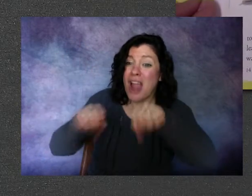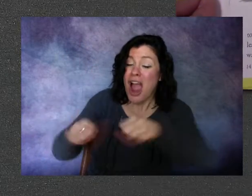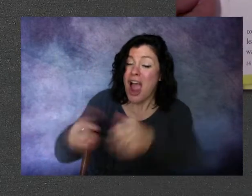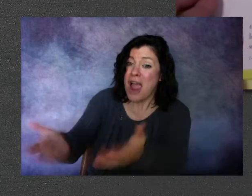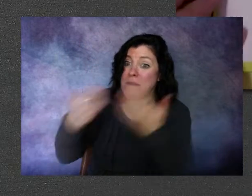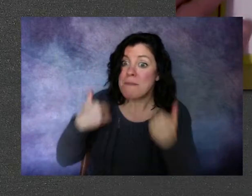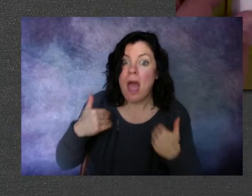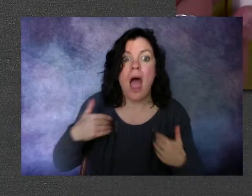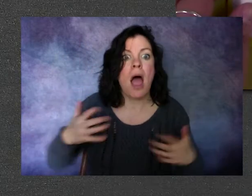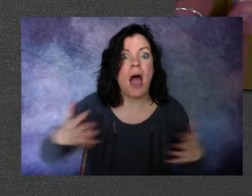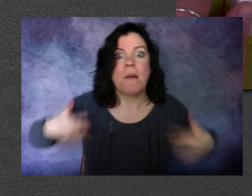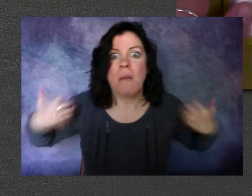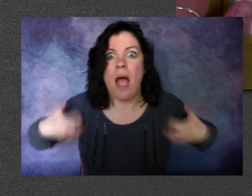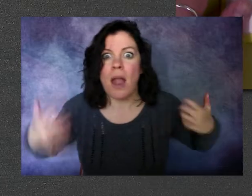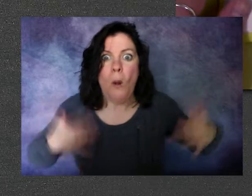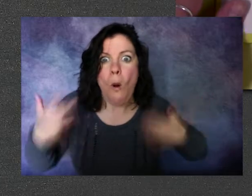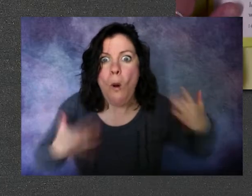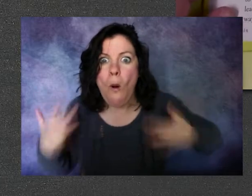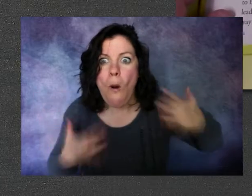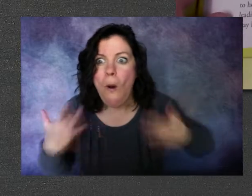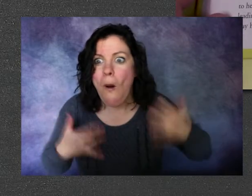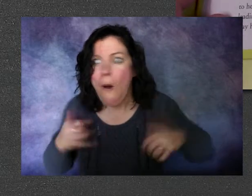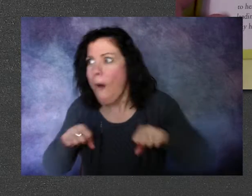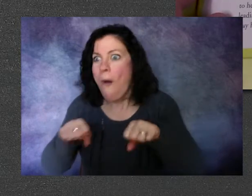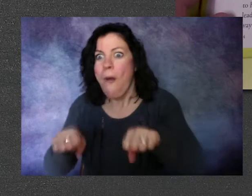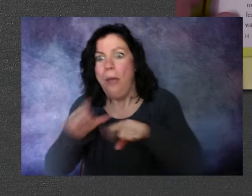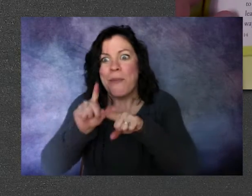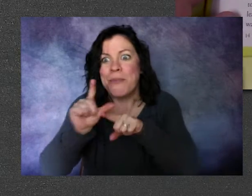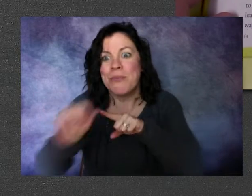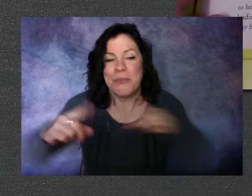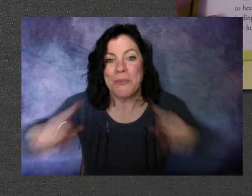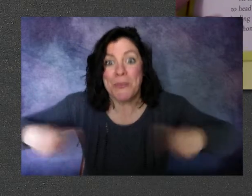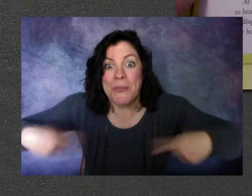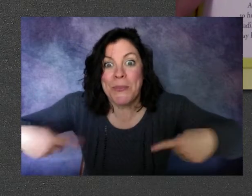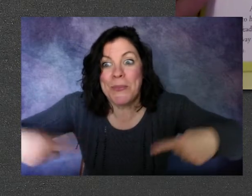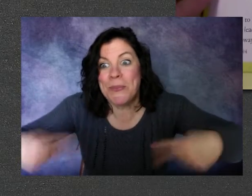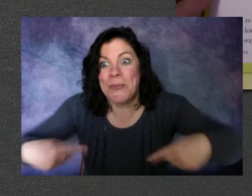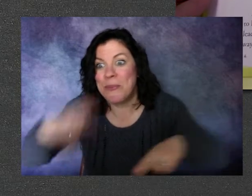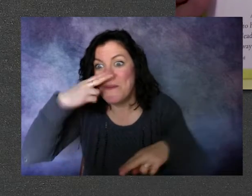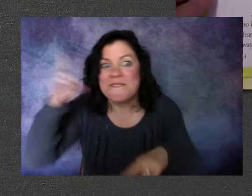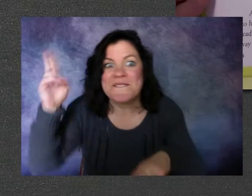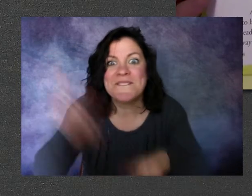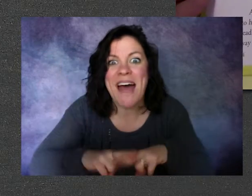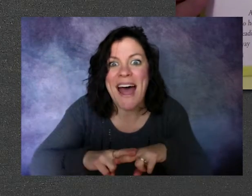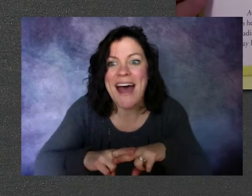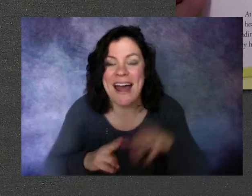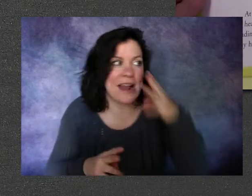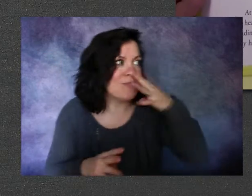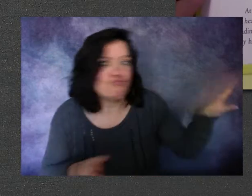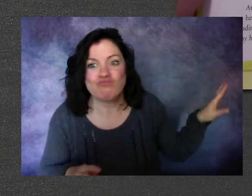But George was too excited to listen. The cart was picking up speed and George was having fun.